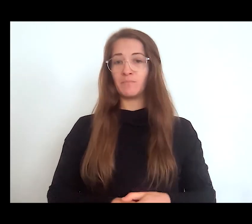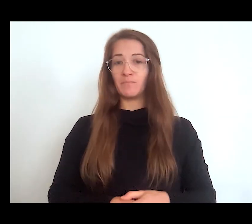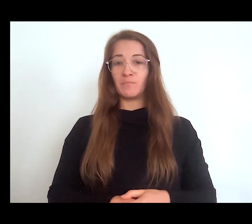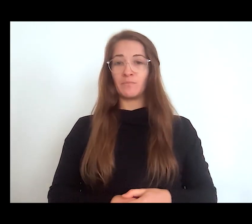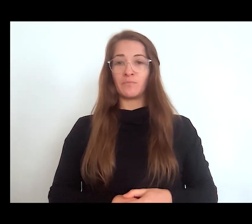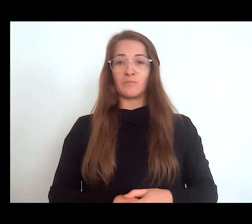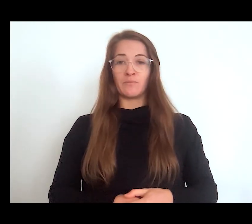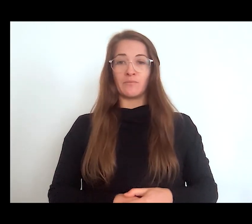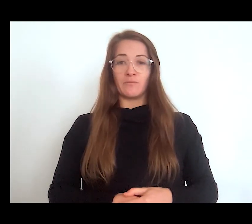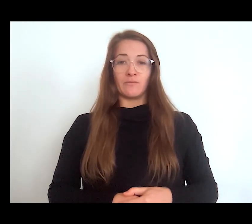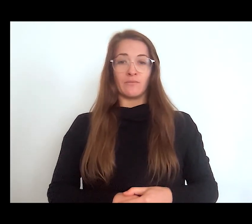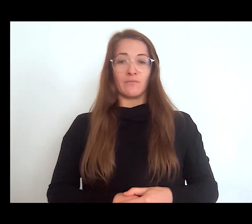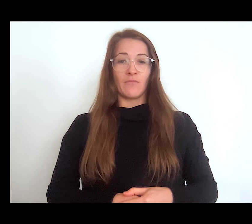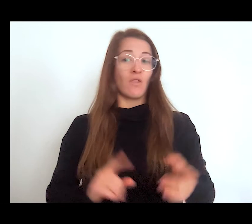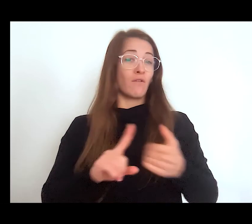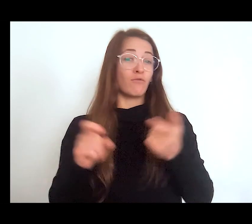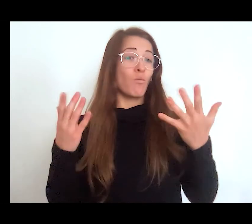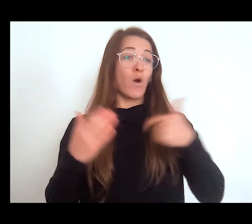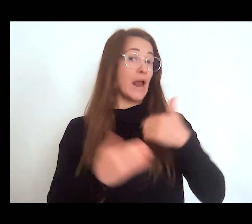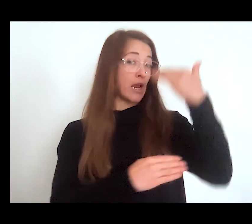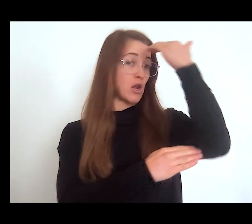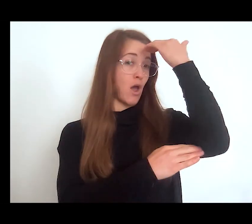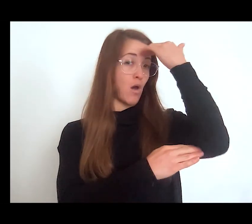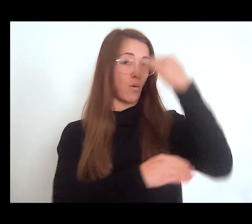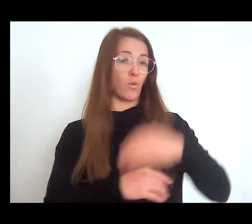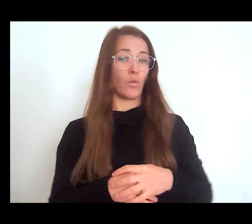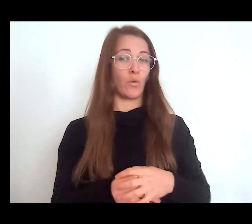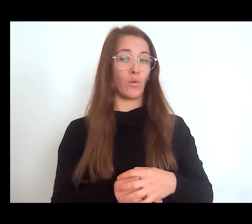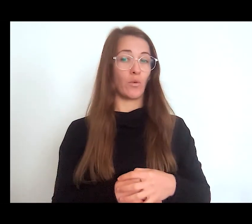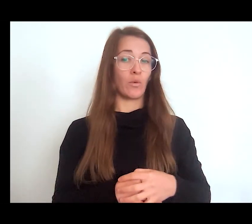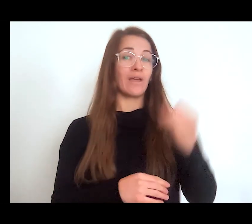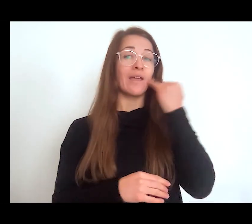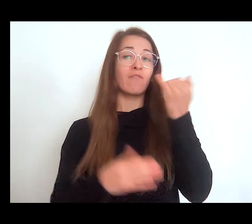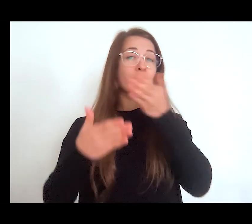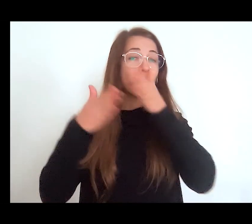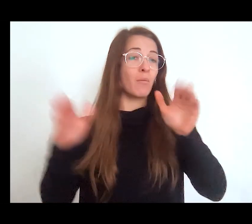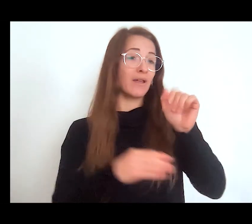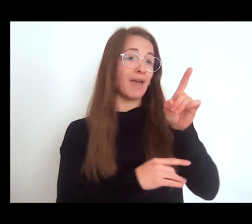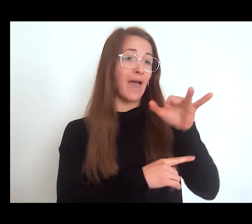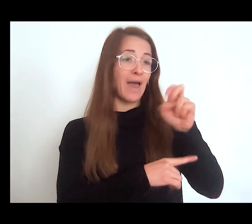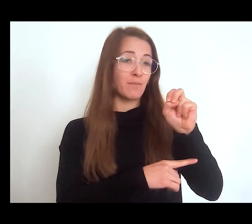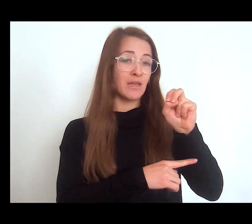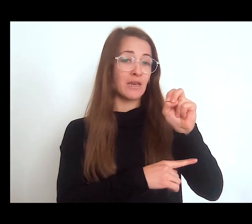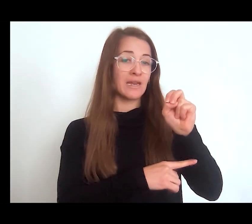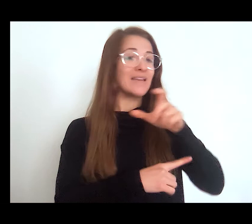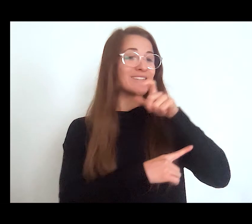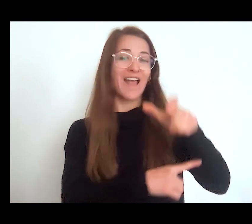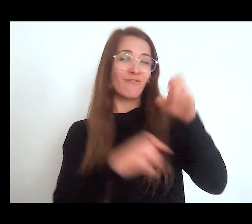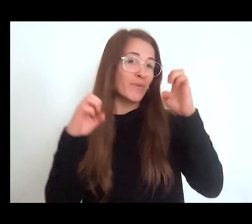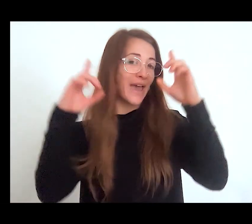I THINK FROM WHAT I KNOW WHETHER PUBLIC ADMINISTRATION,